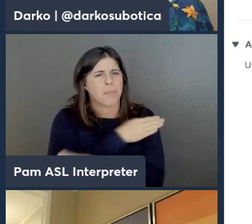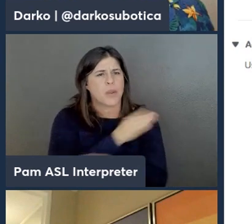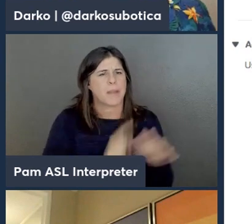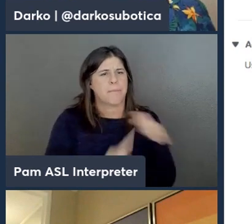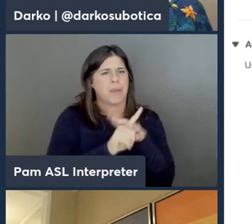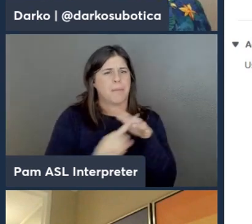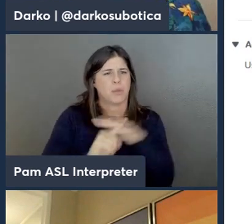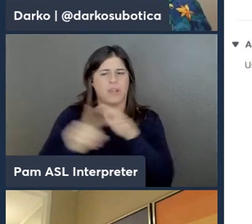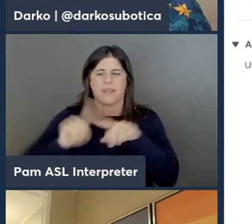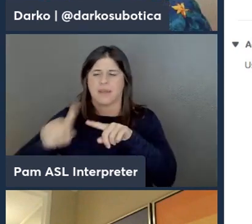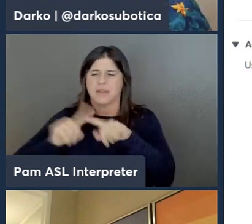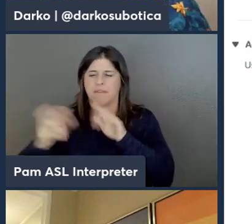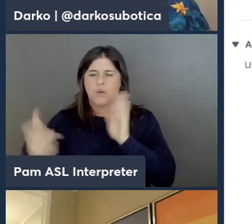for different users?